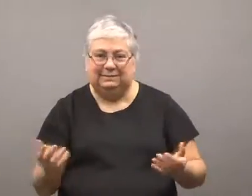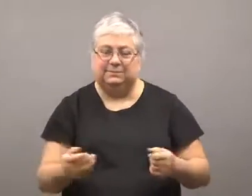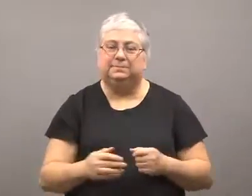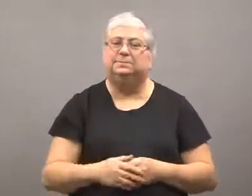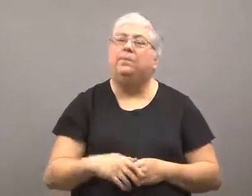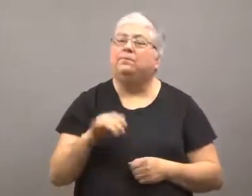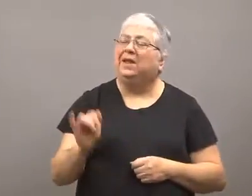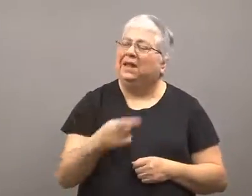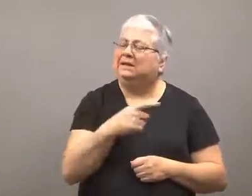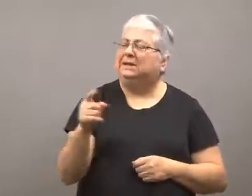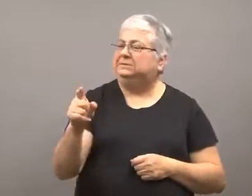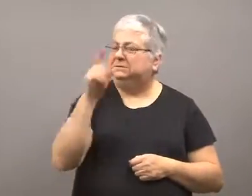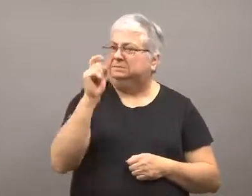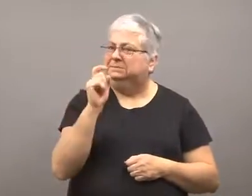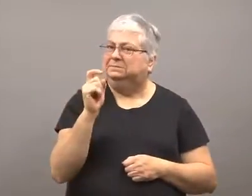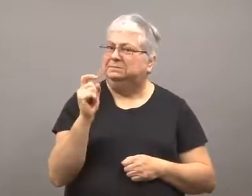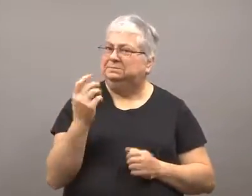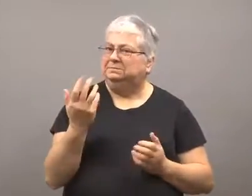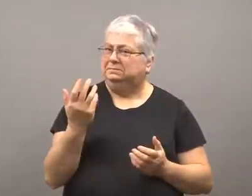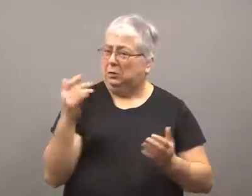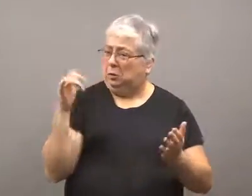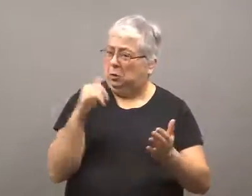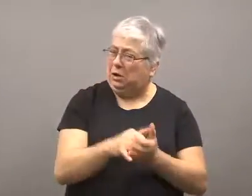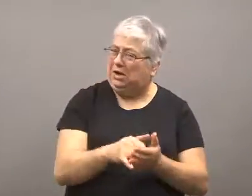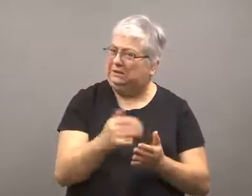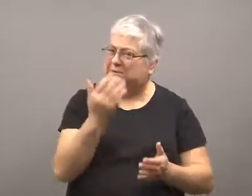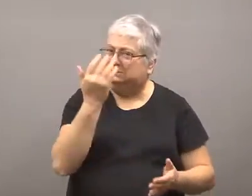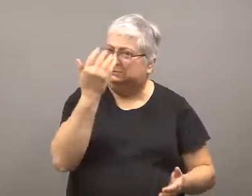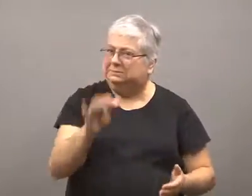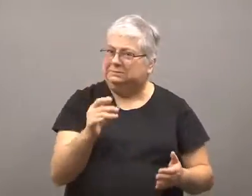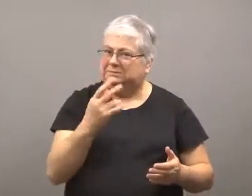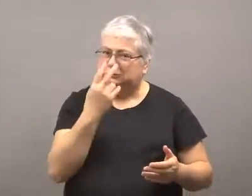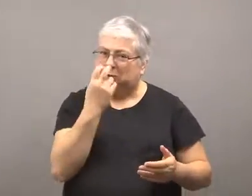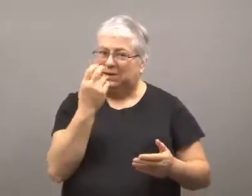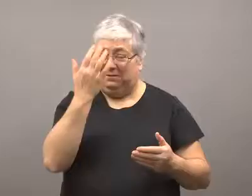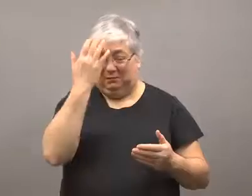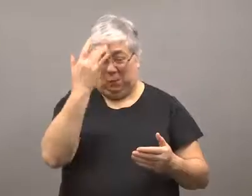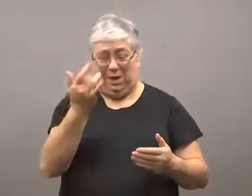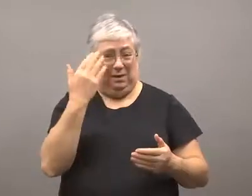Some doubt the plane crashed.